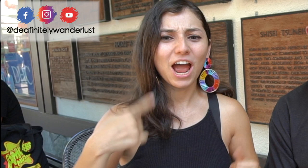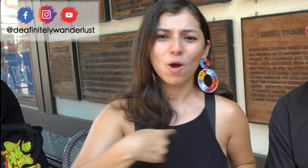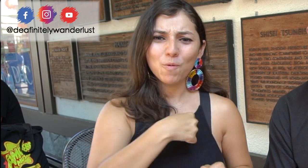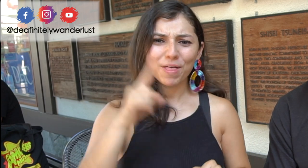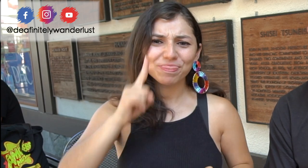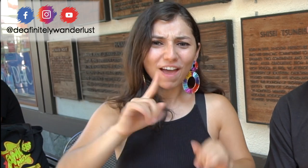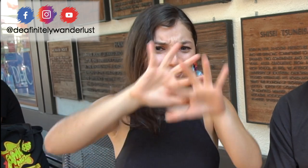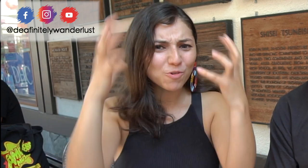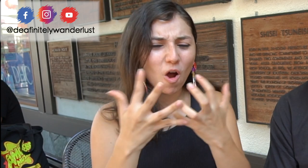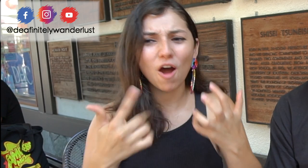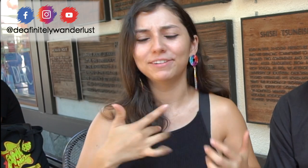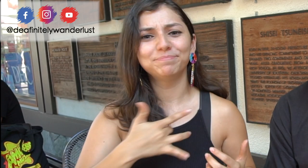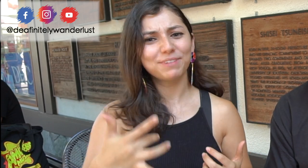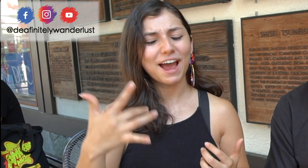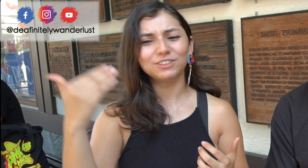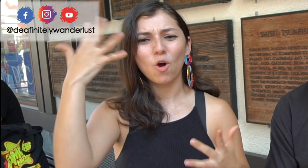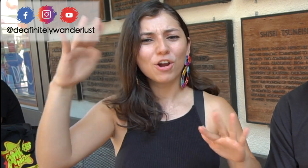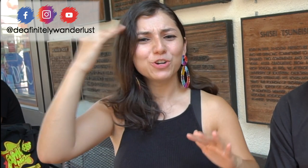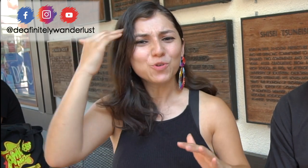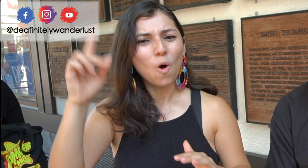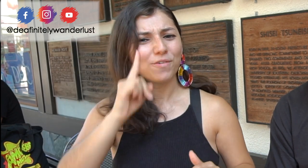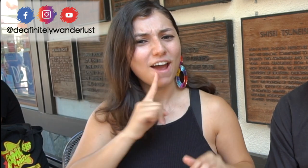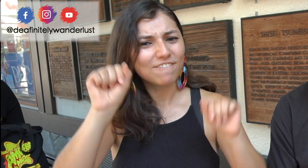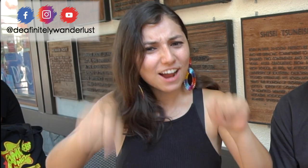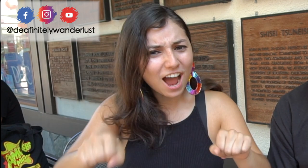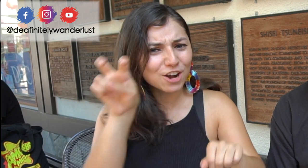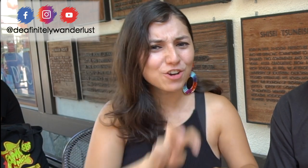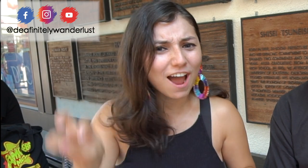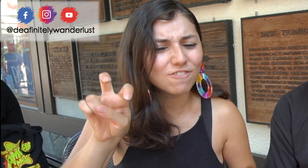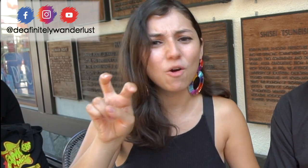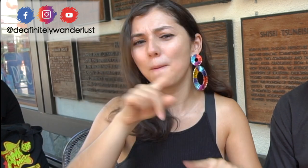We, Deaf people around the world, usually already know that it is possible for us to travel